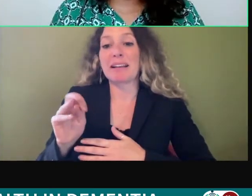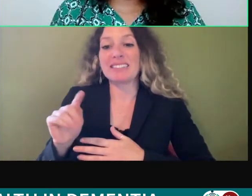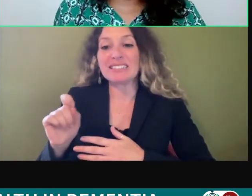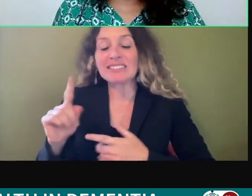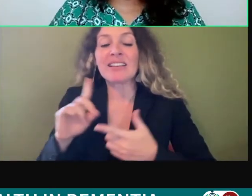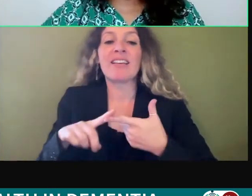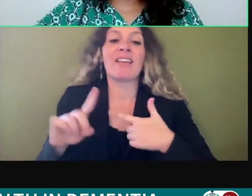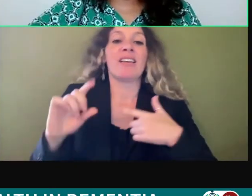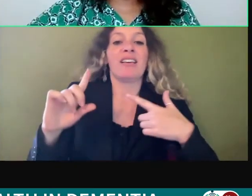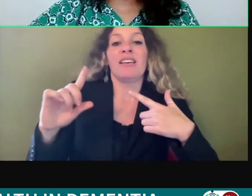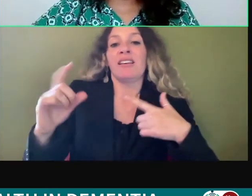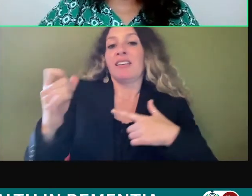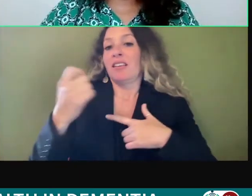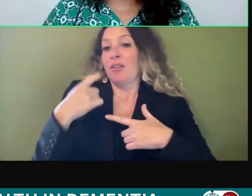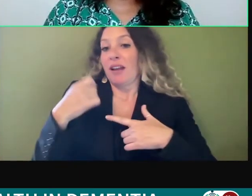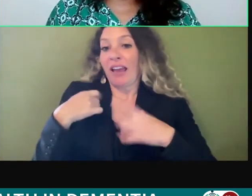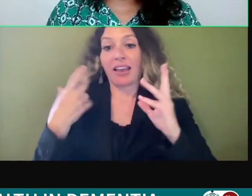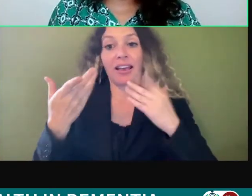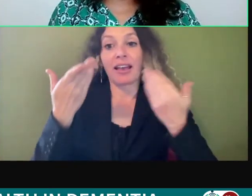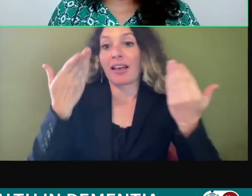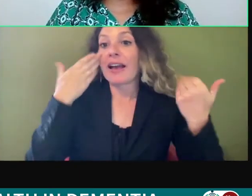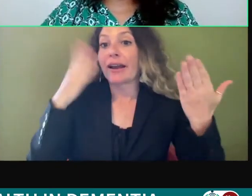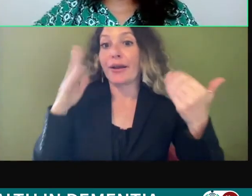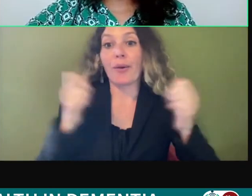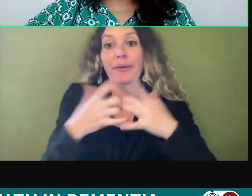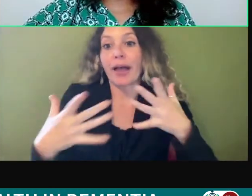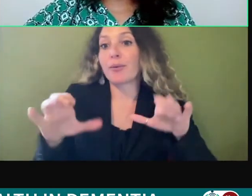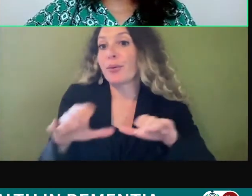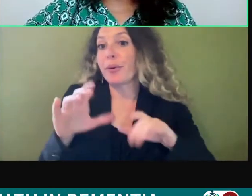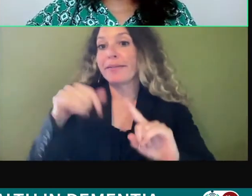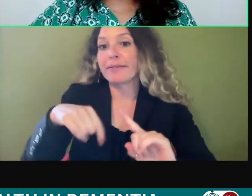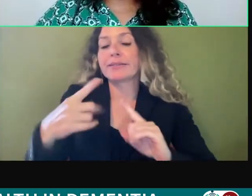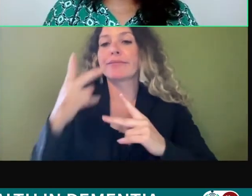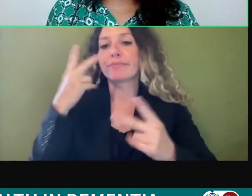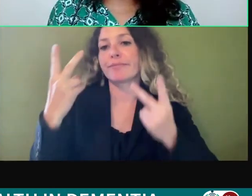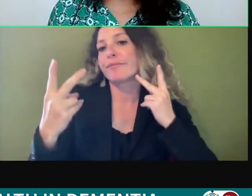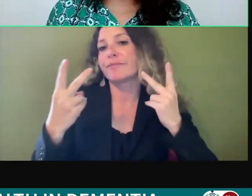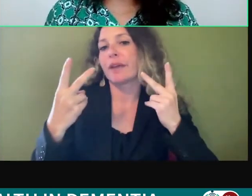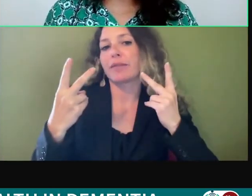really would not have known without doing this sort of virtual home visit format.